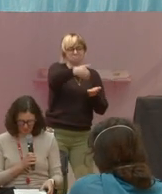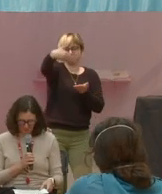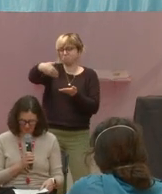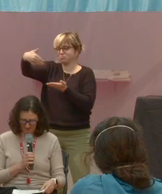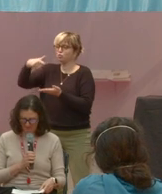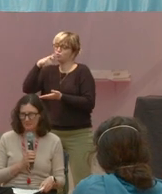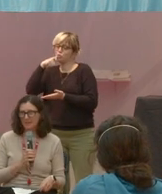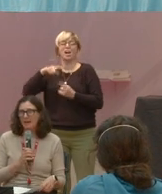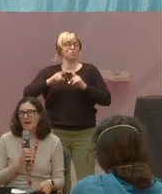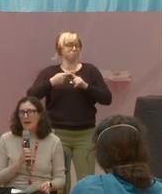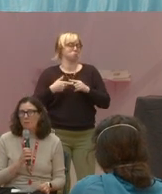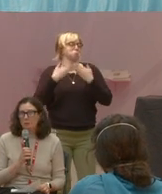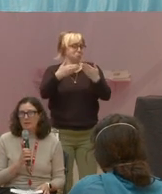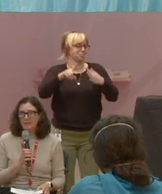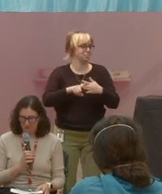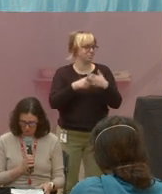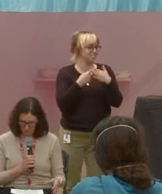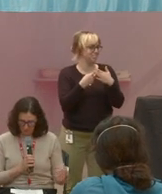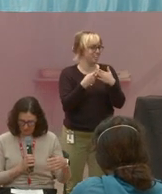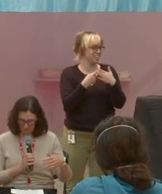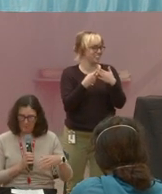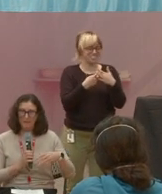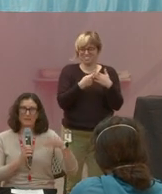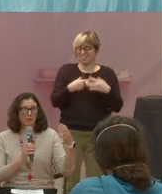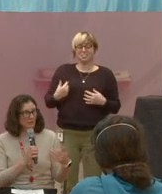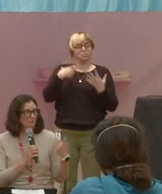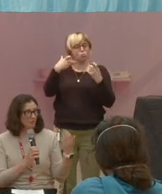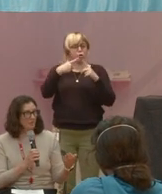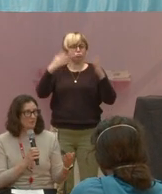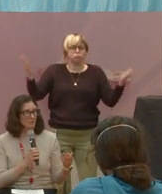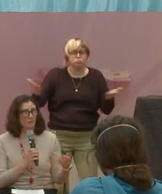and we can dive in! We would like to encourage folks to